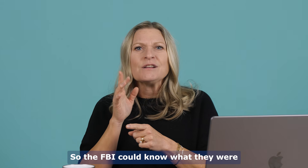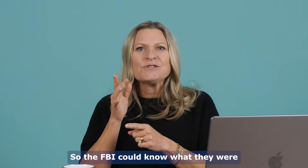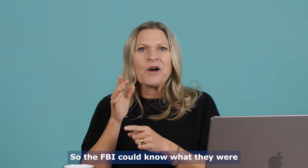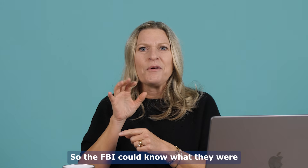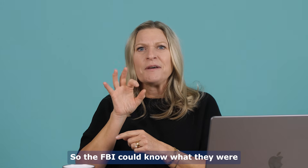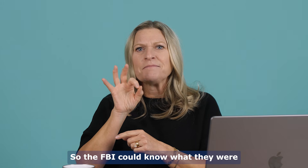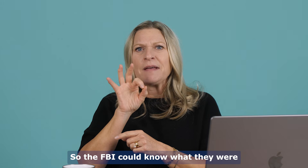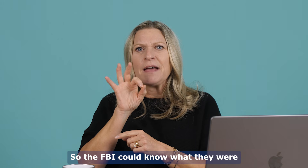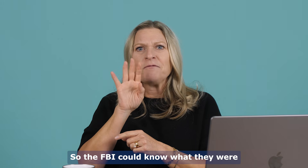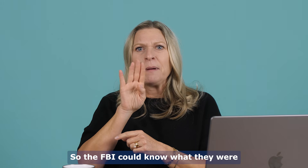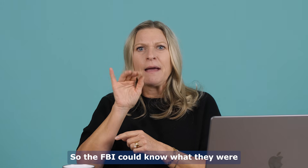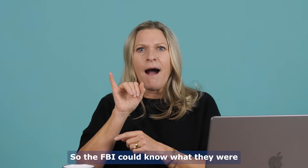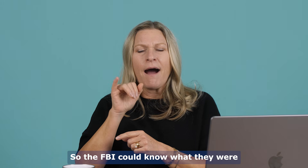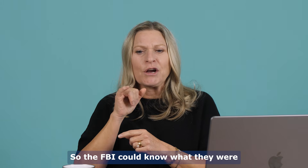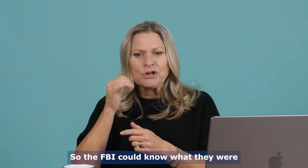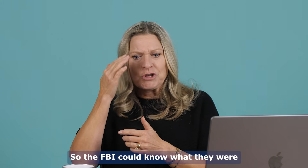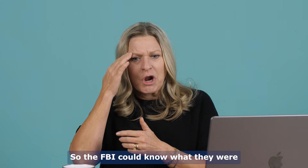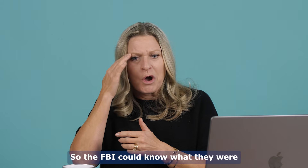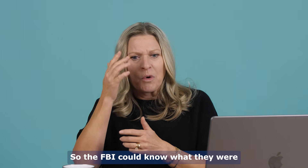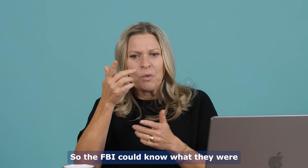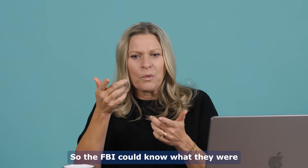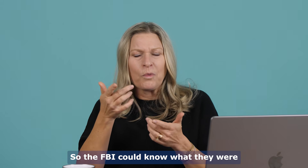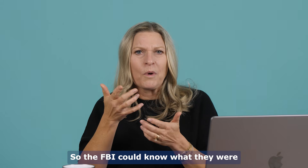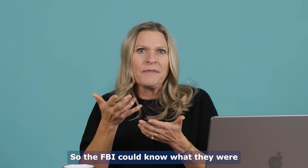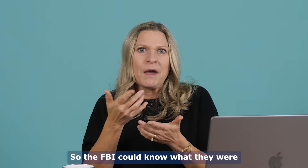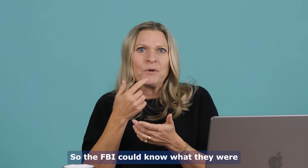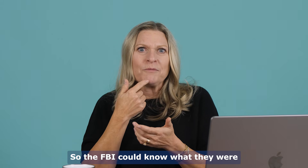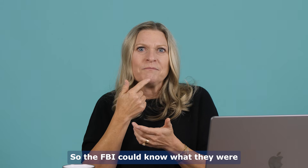So the FBI could know what they were